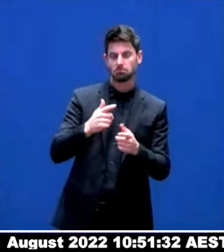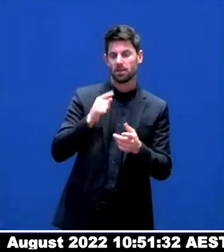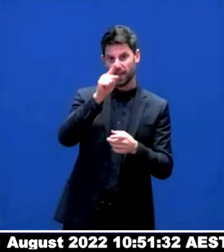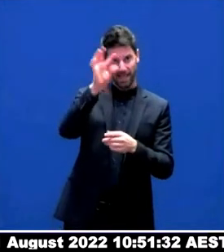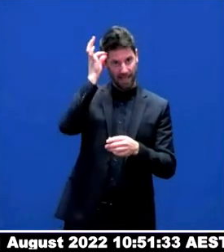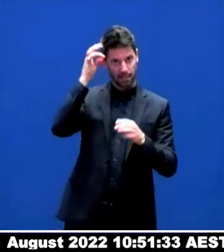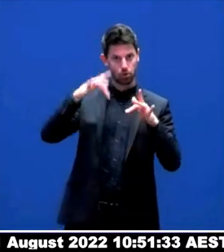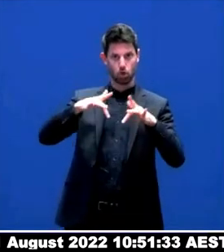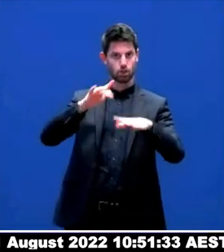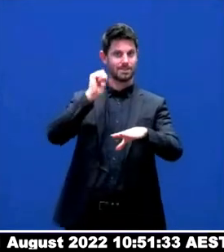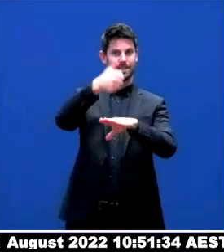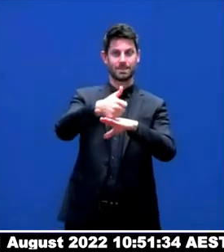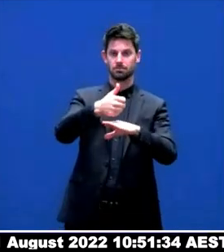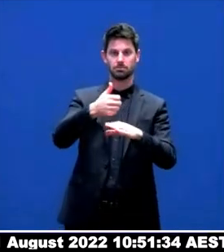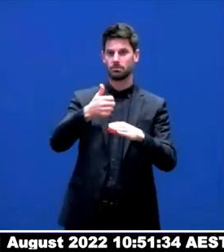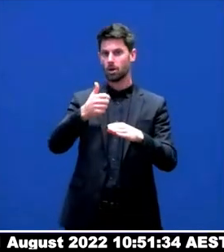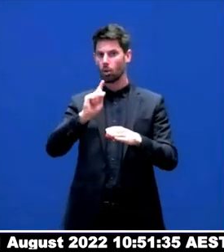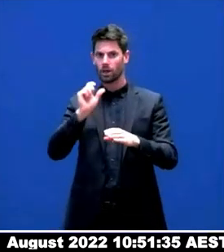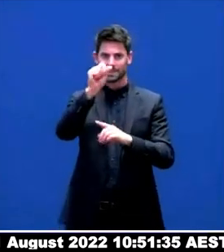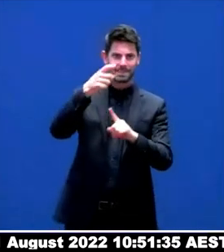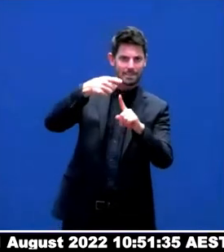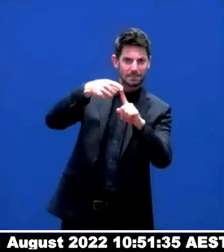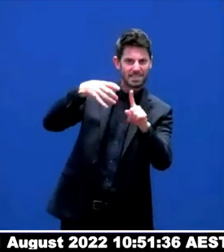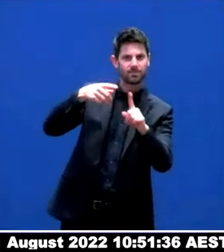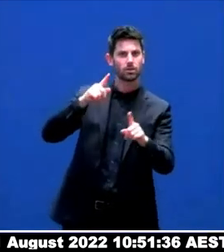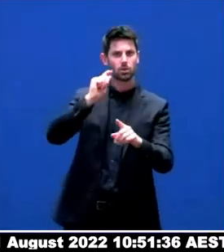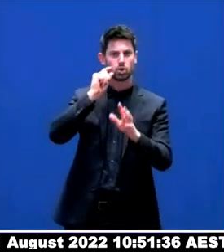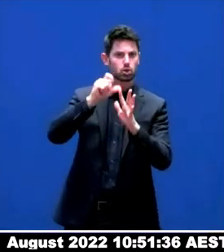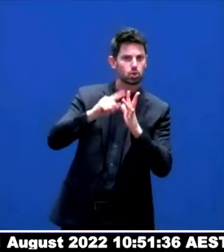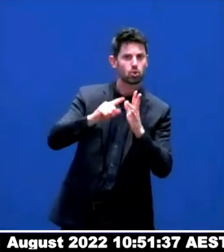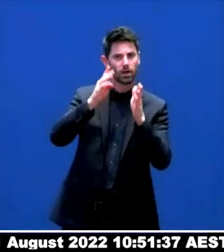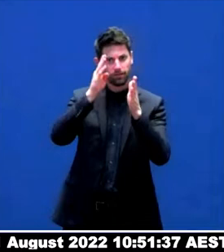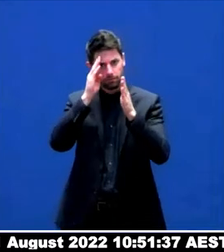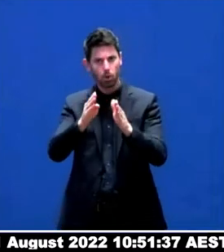exist and more detail about its specific functions and other associated matters are